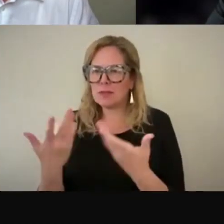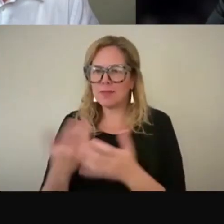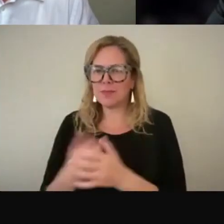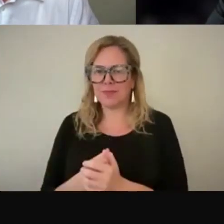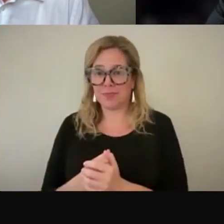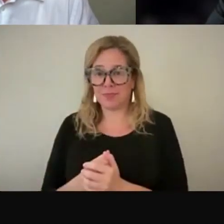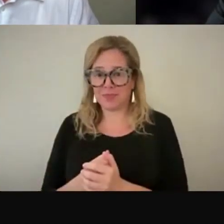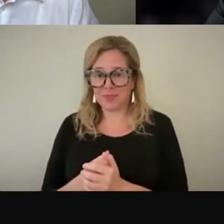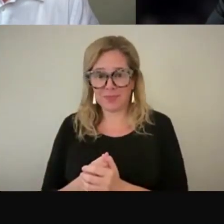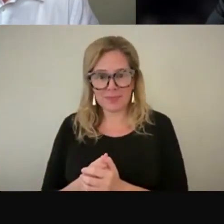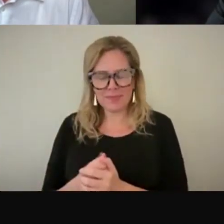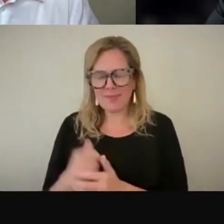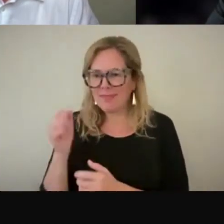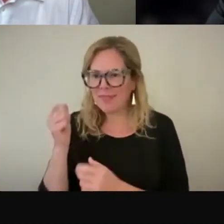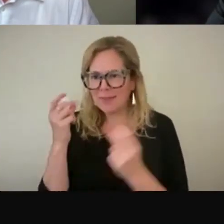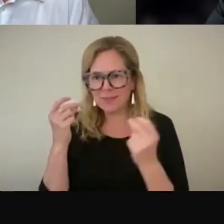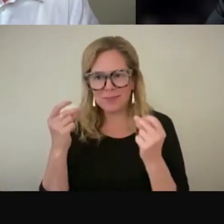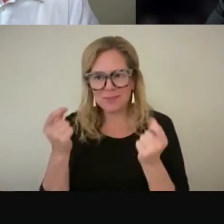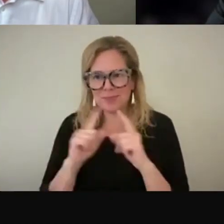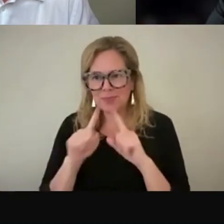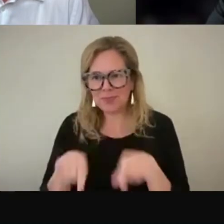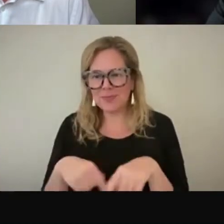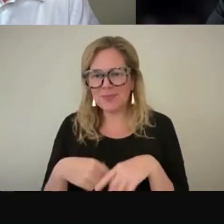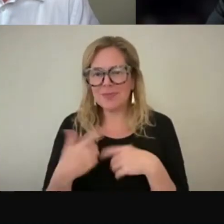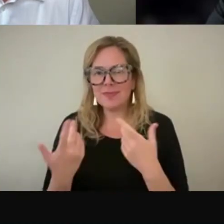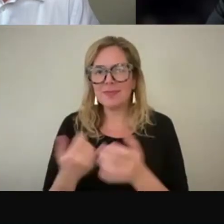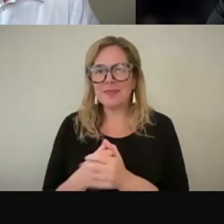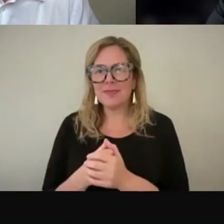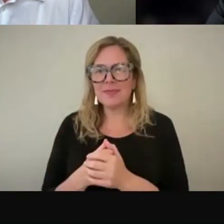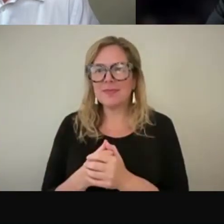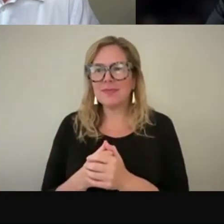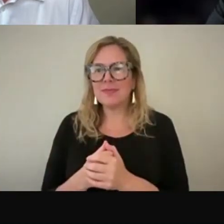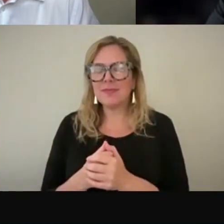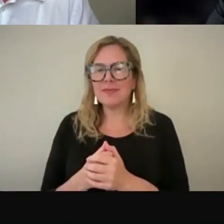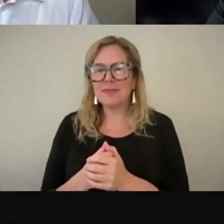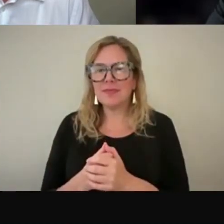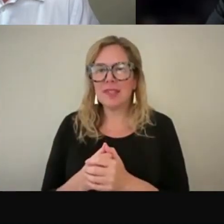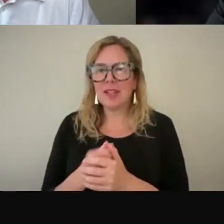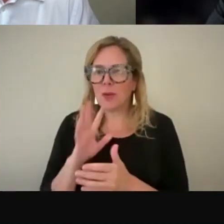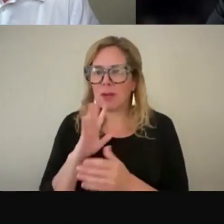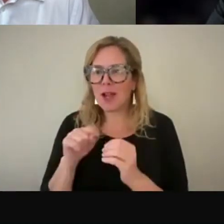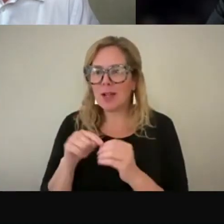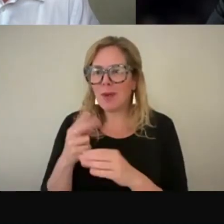answers, but one is I think Dr. Skelton gave a great example earlier of using iPads at the VA.